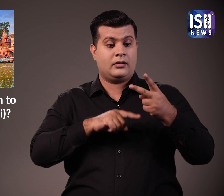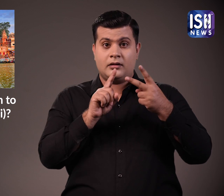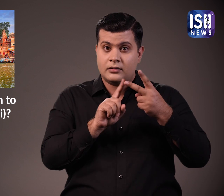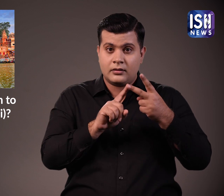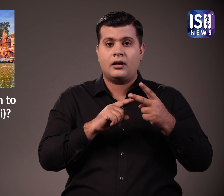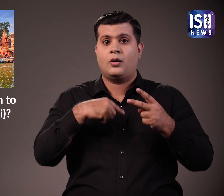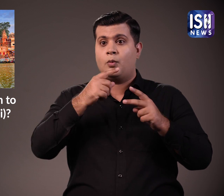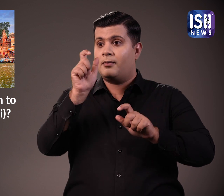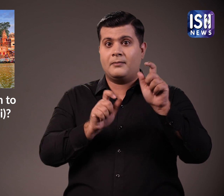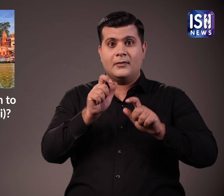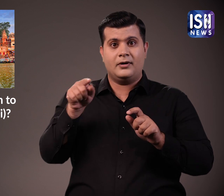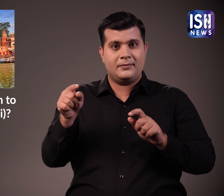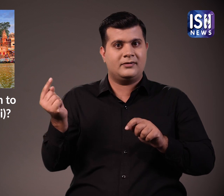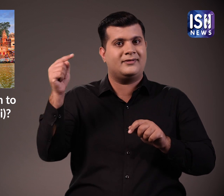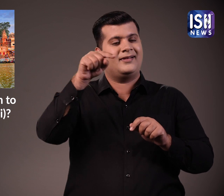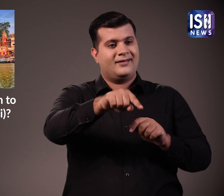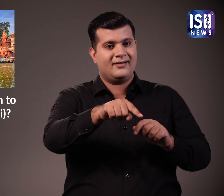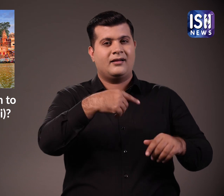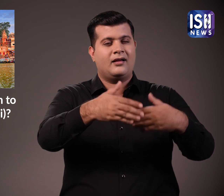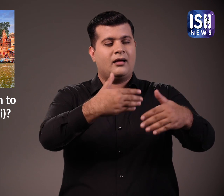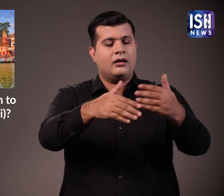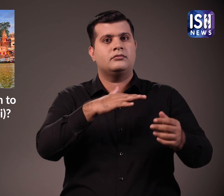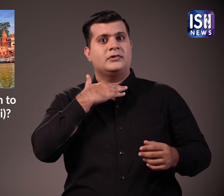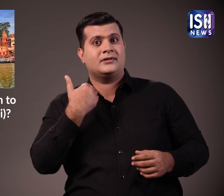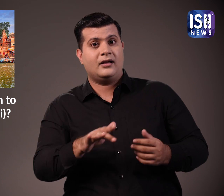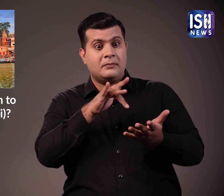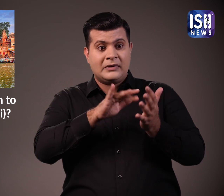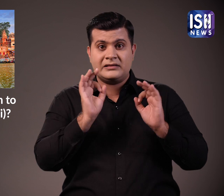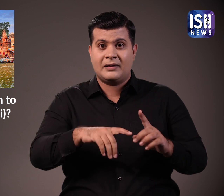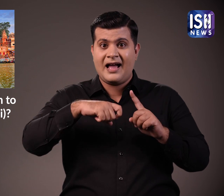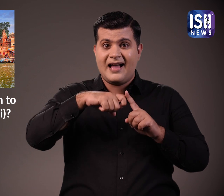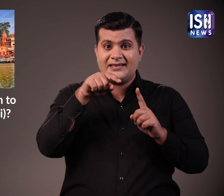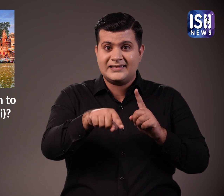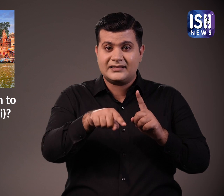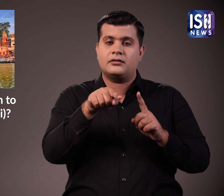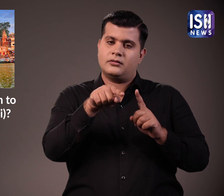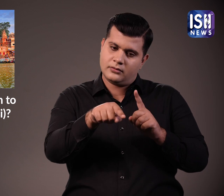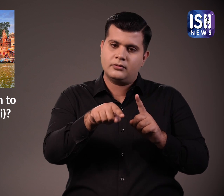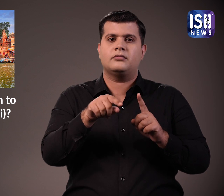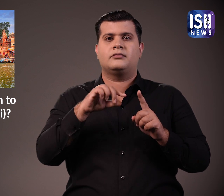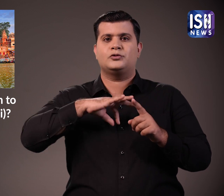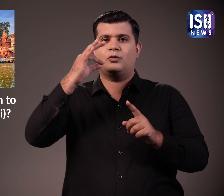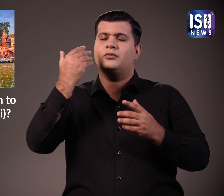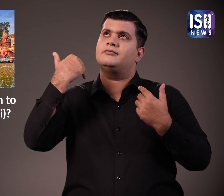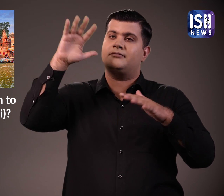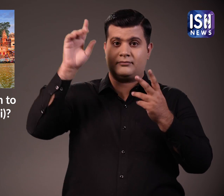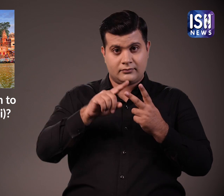2. Whoever dies in Kashi will be liberated directly.